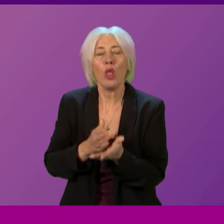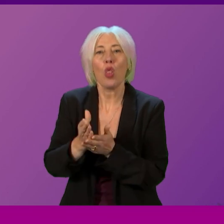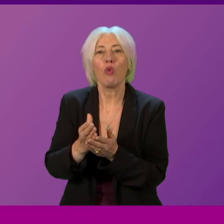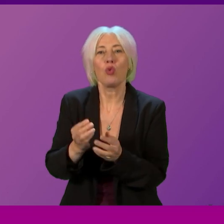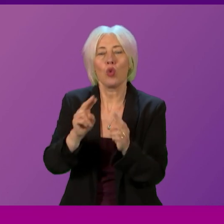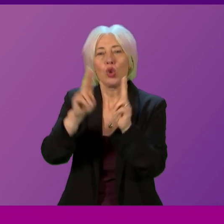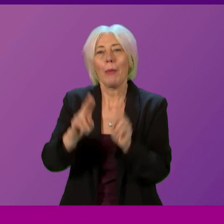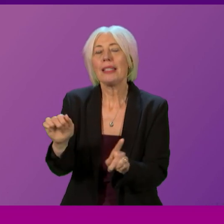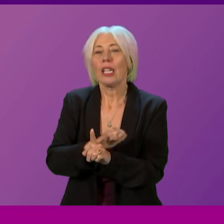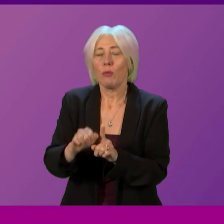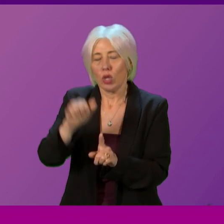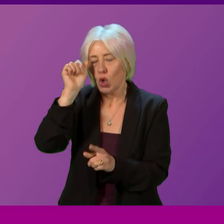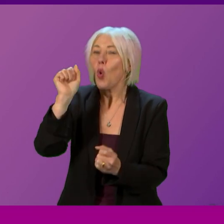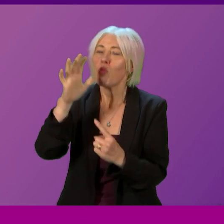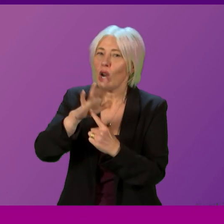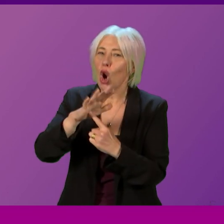that that is a real priority for her.